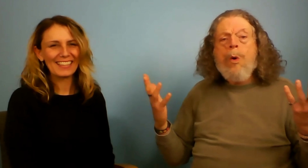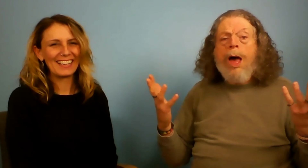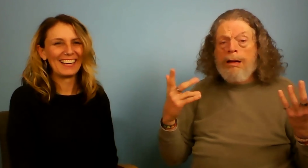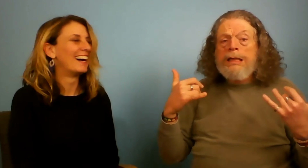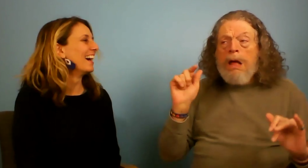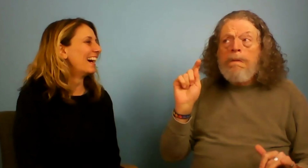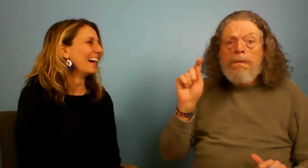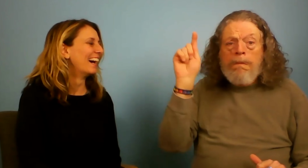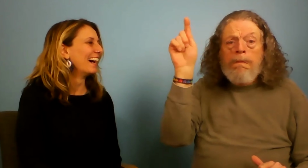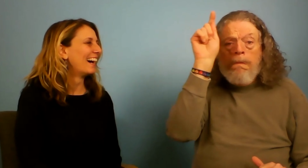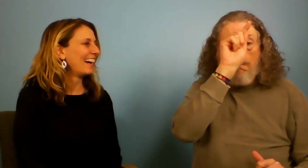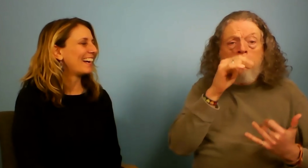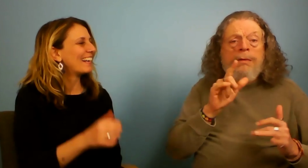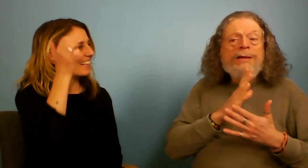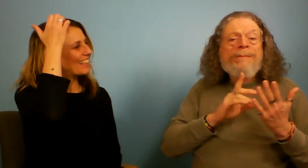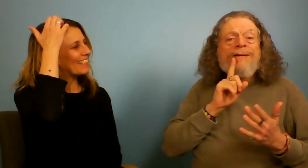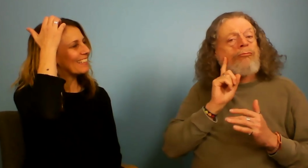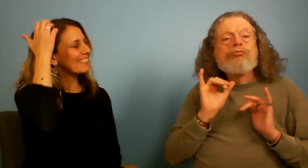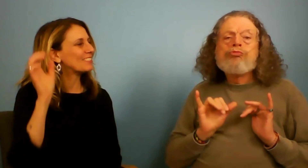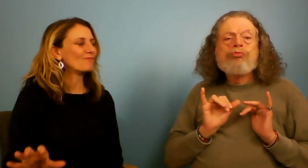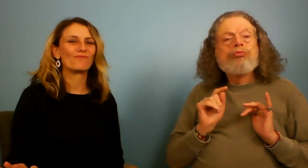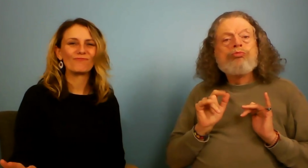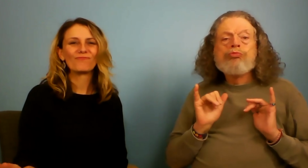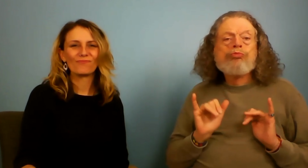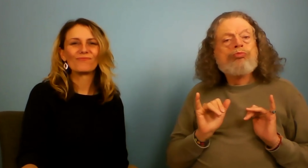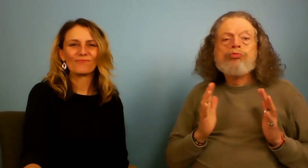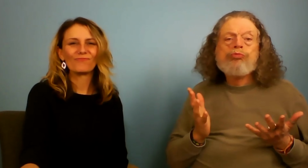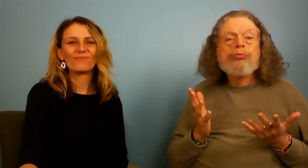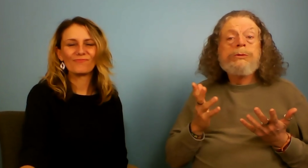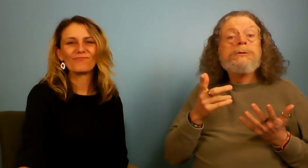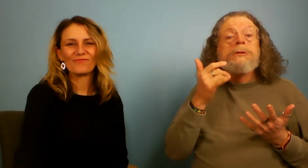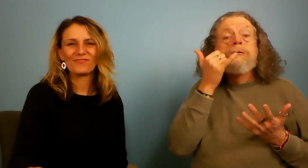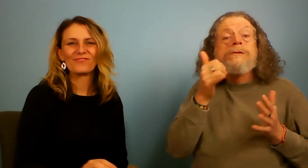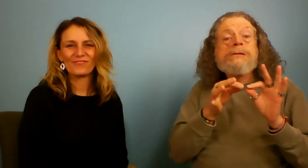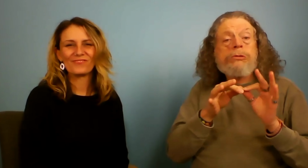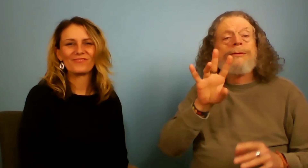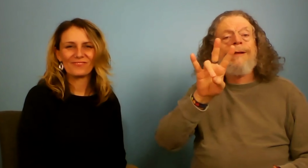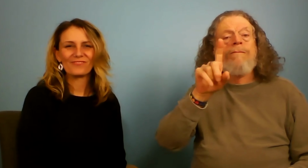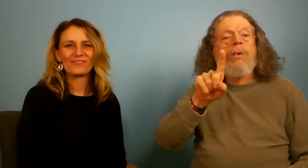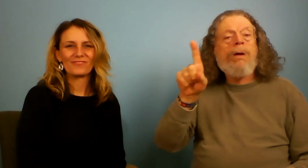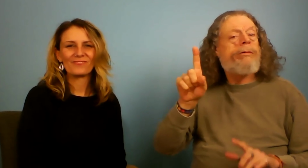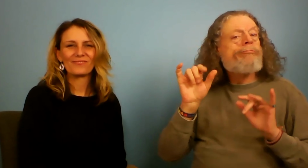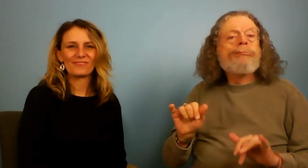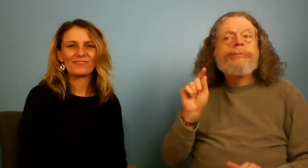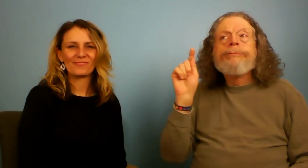There are still a few people that use them some deaf people keep them you know you can call 711.